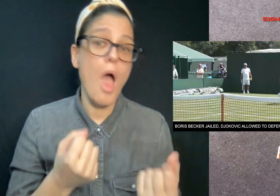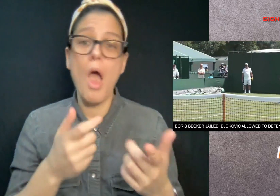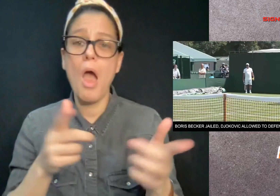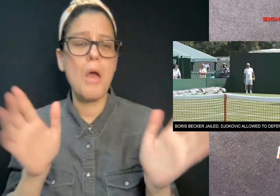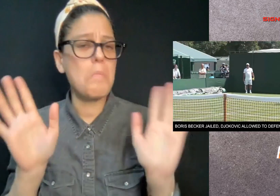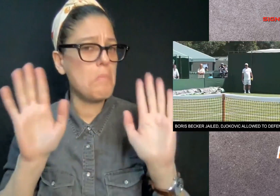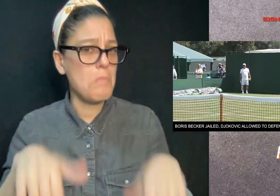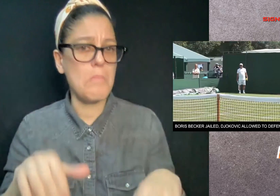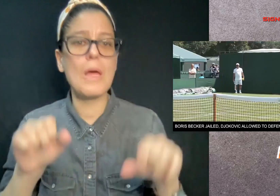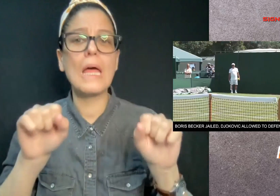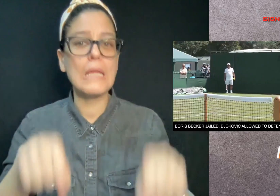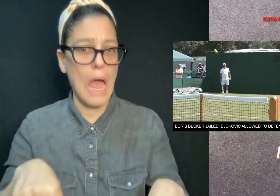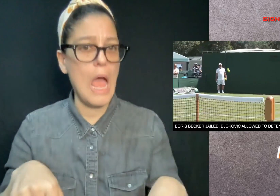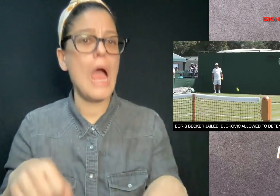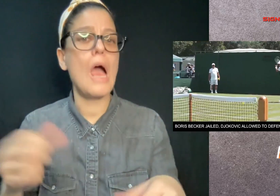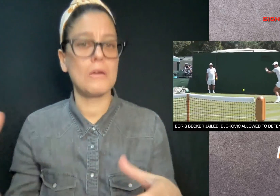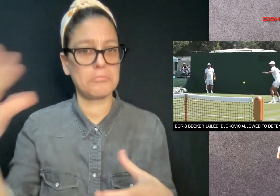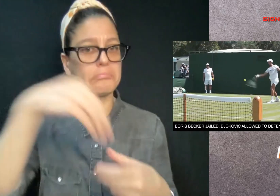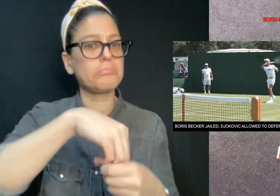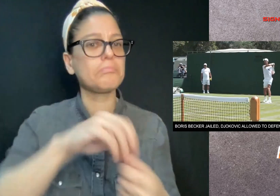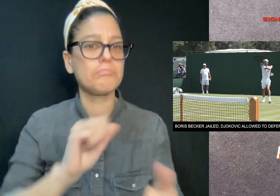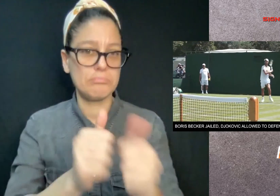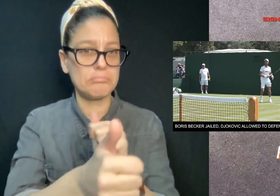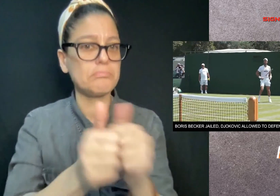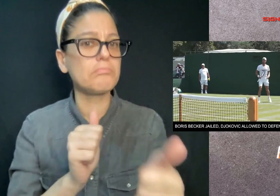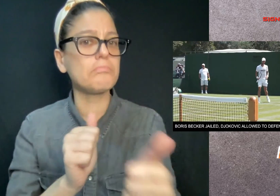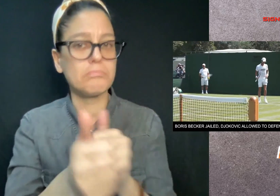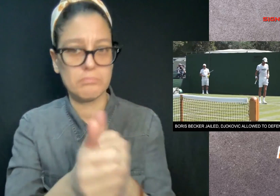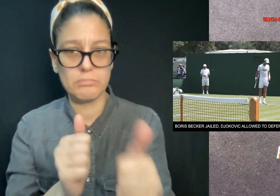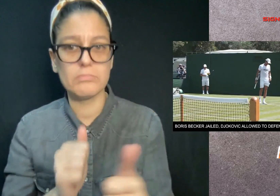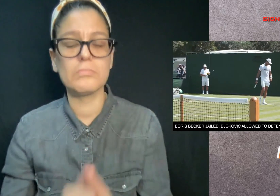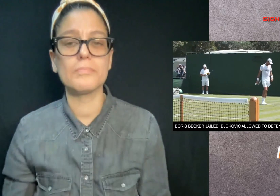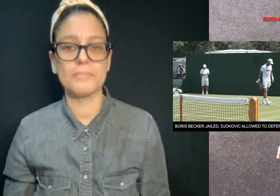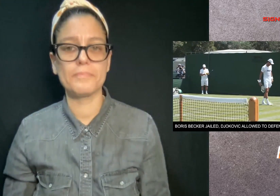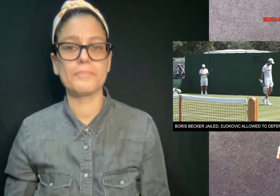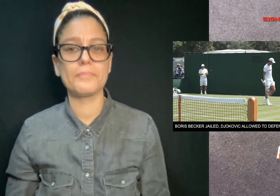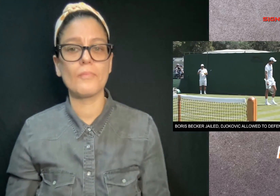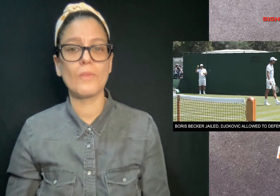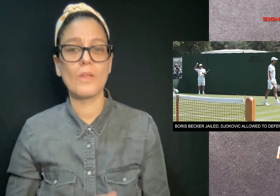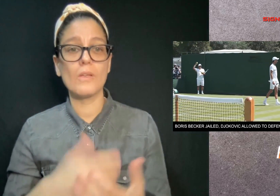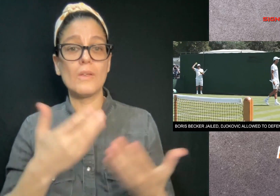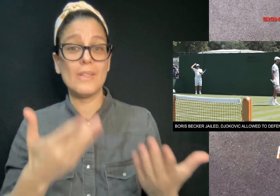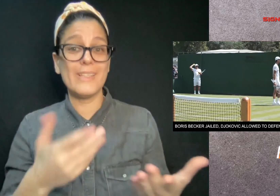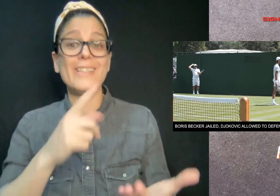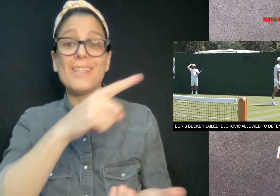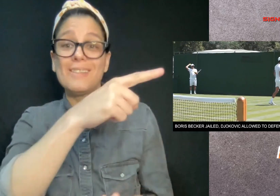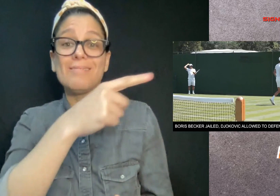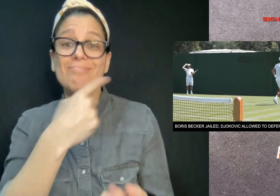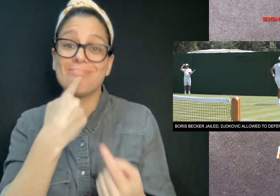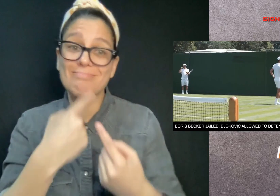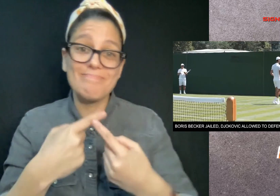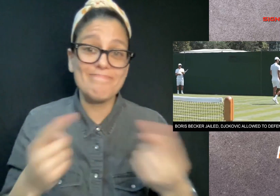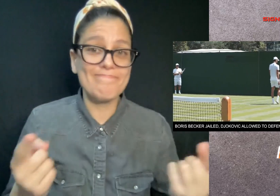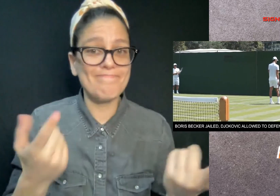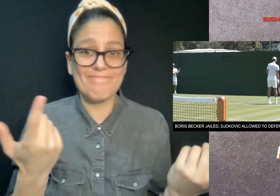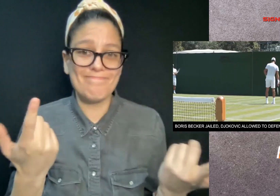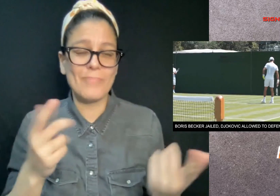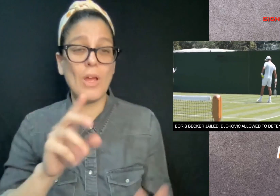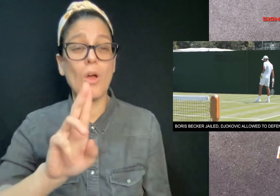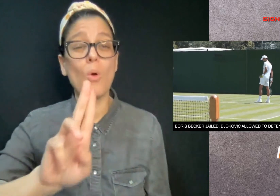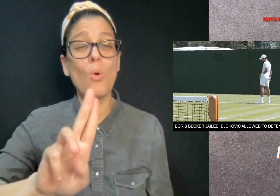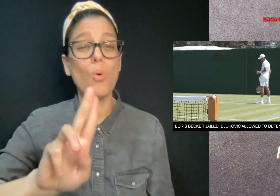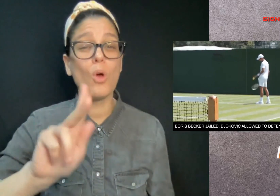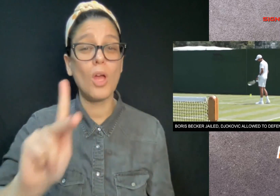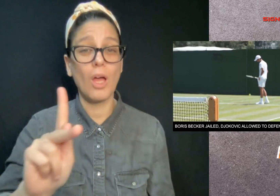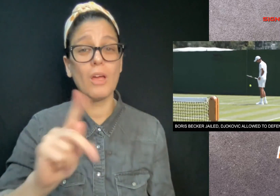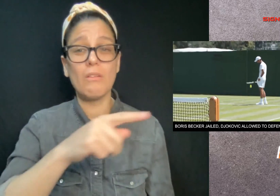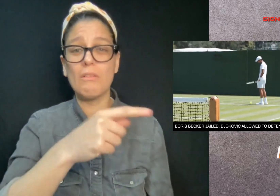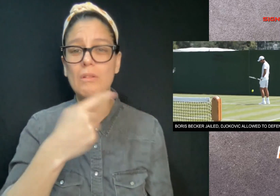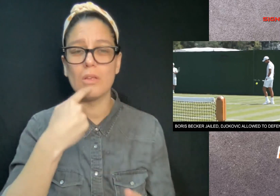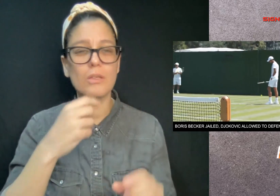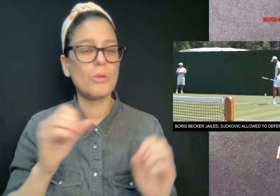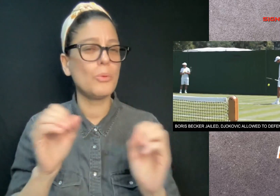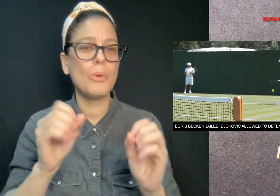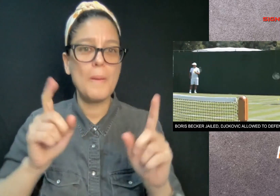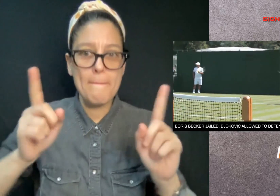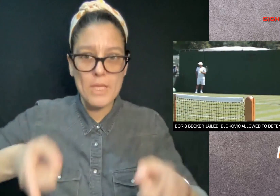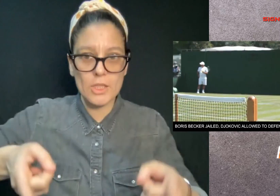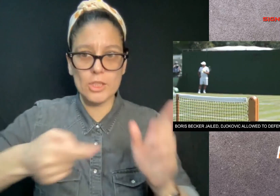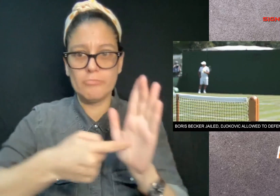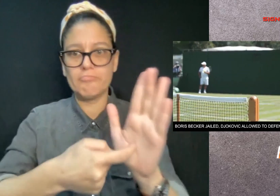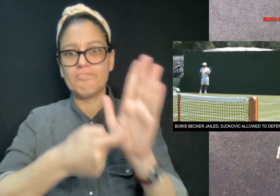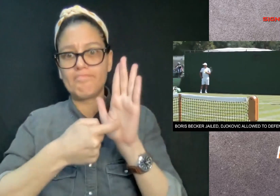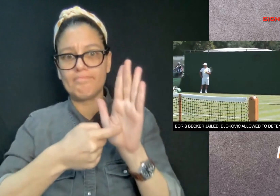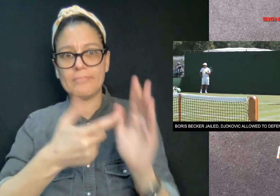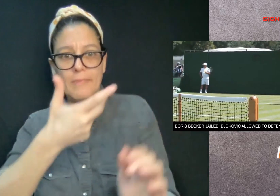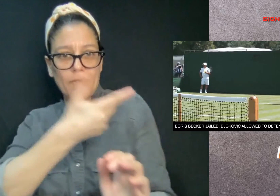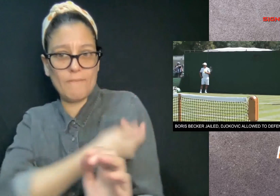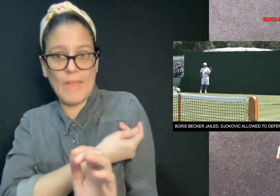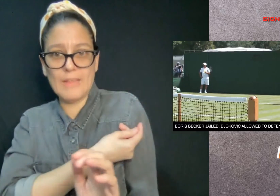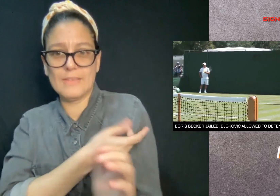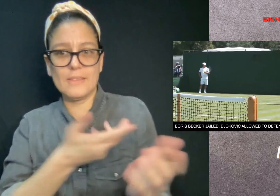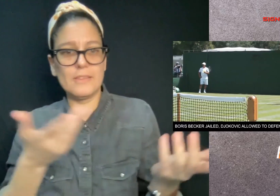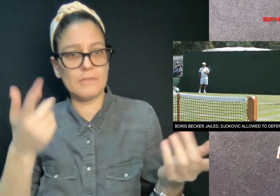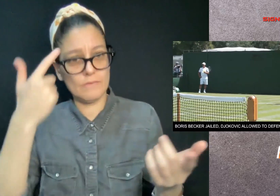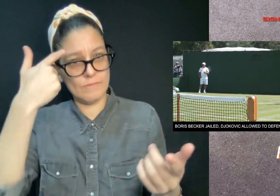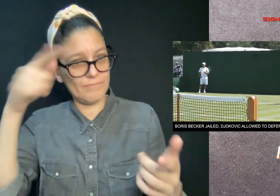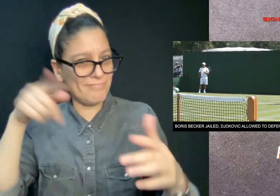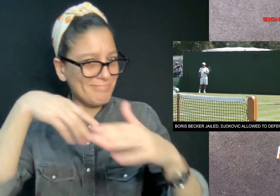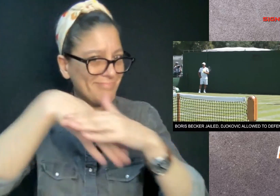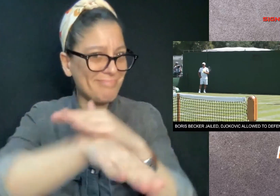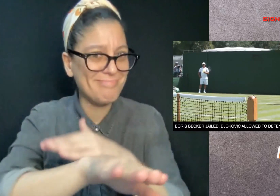were unvaccinated against covid can compete the club said because United Kingdom does